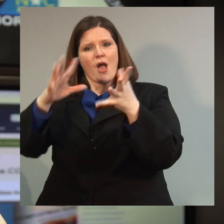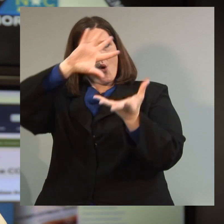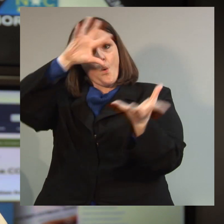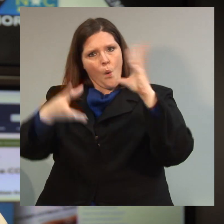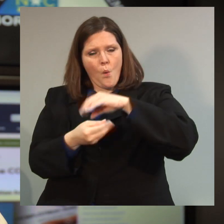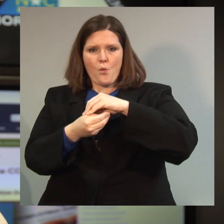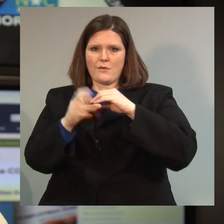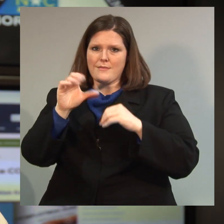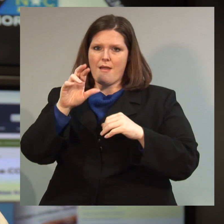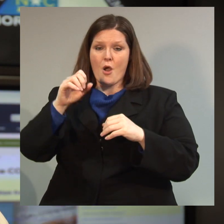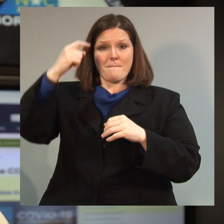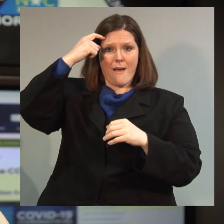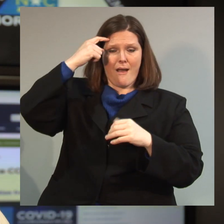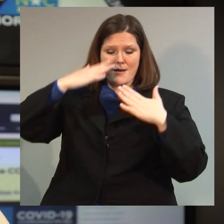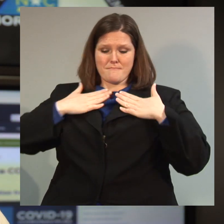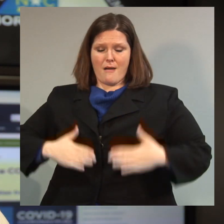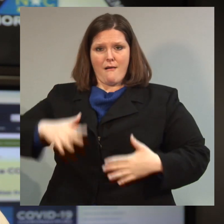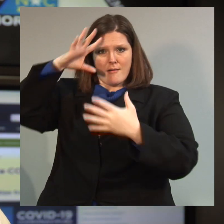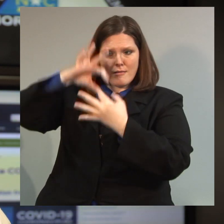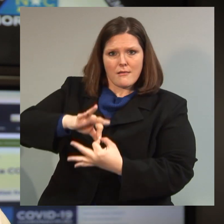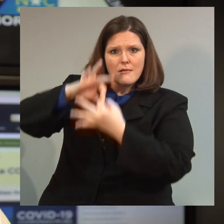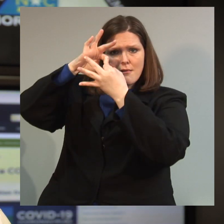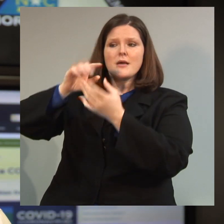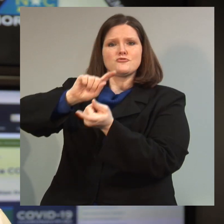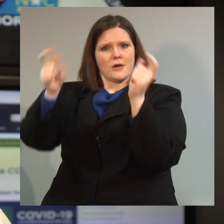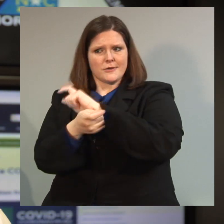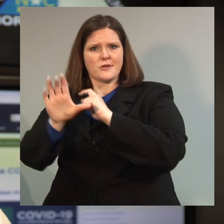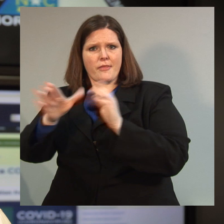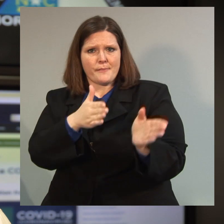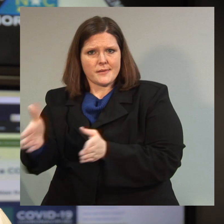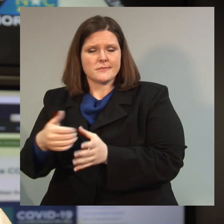care and treat the mind and the body as one; it means changing our systems --